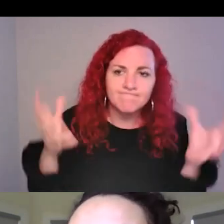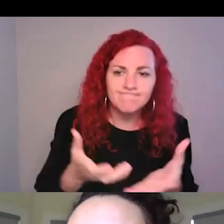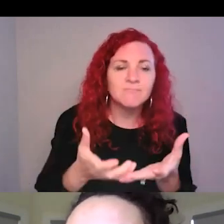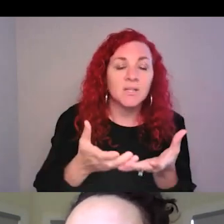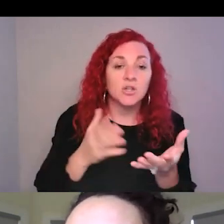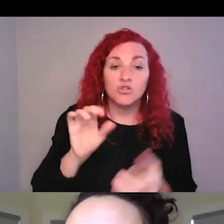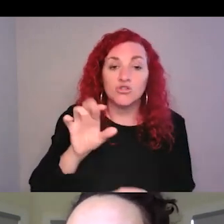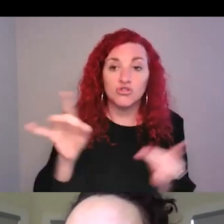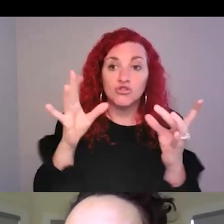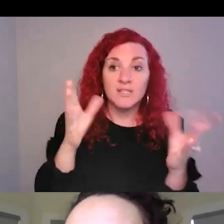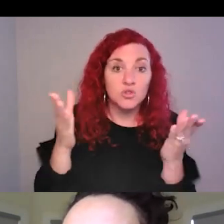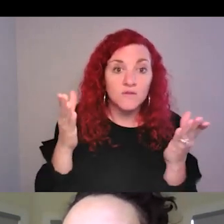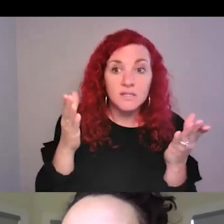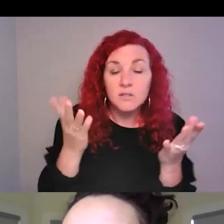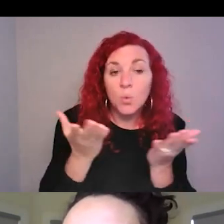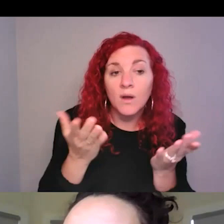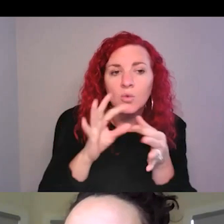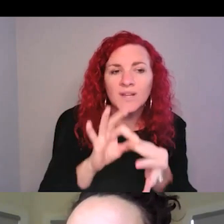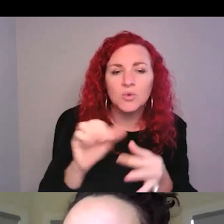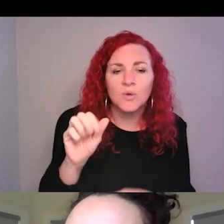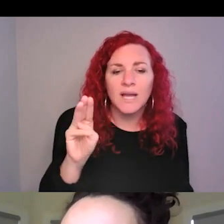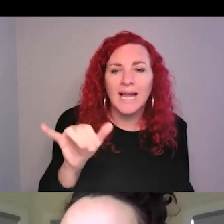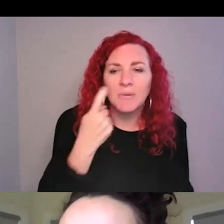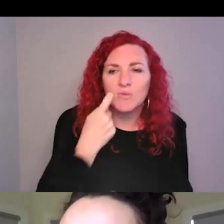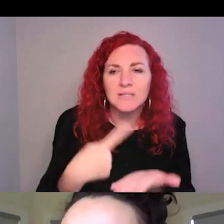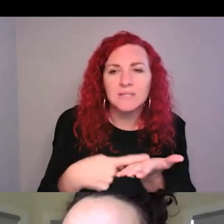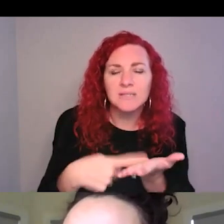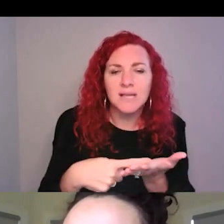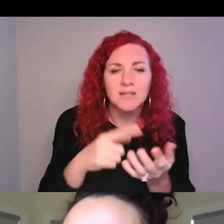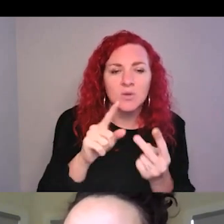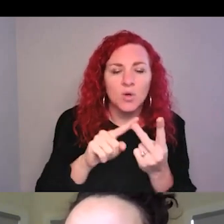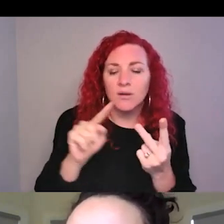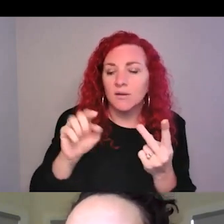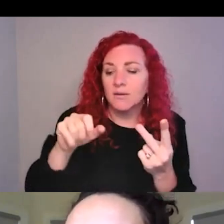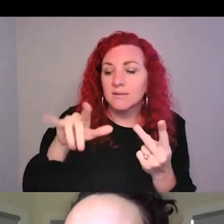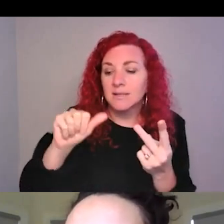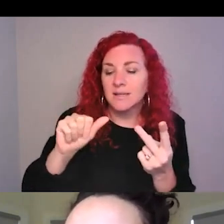IS RELATED TO WHAT TERRY WAS TALKING ABOUT AND CHC.